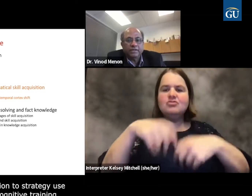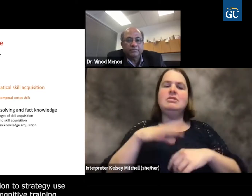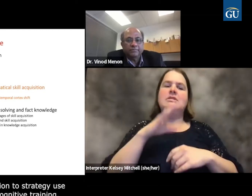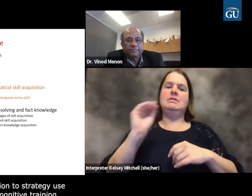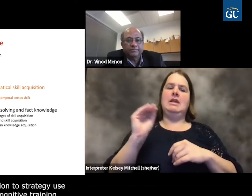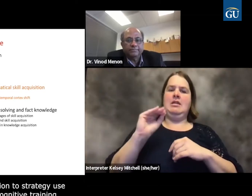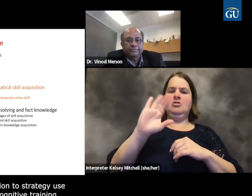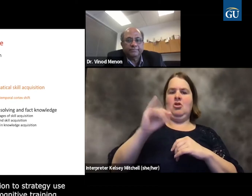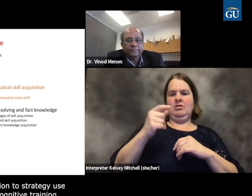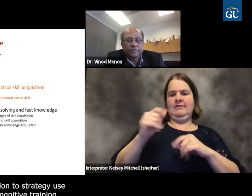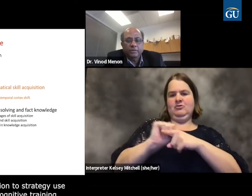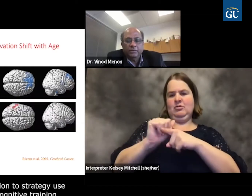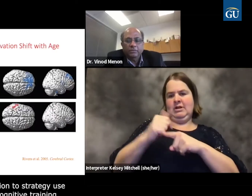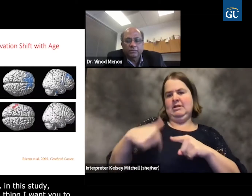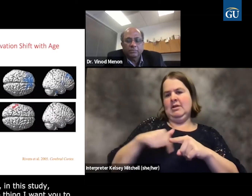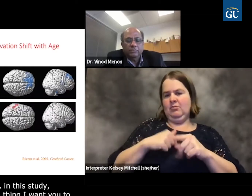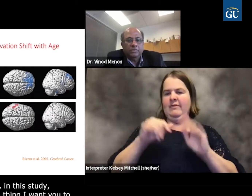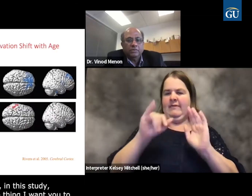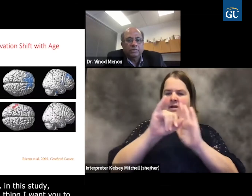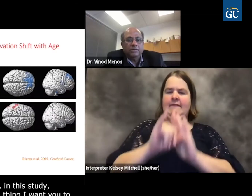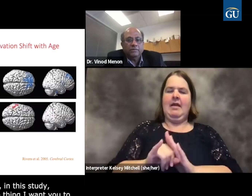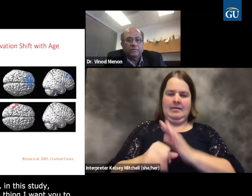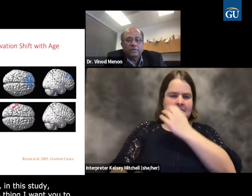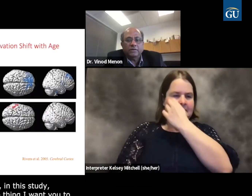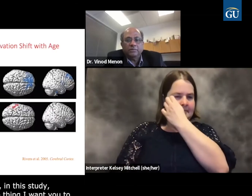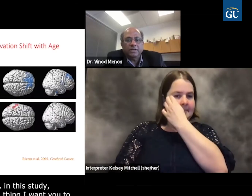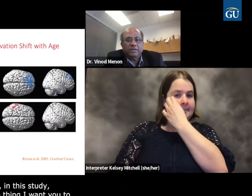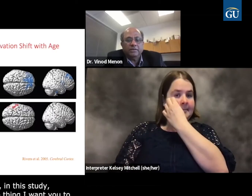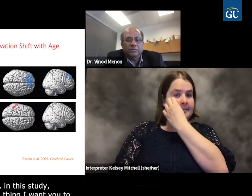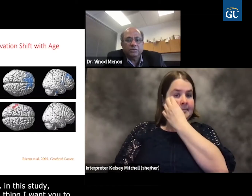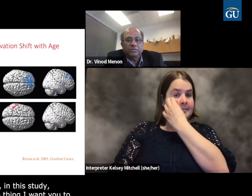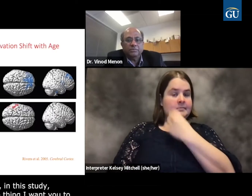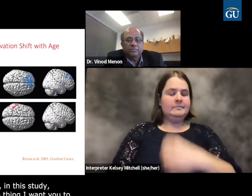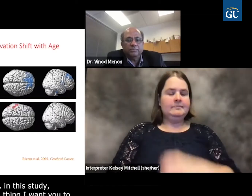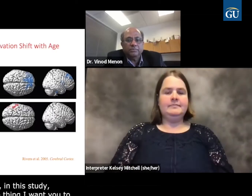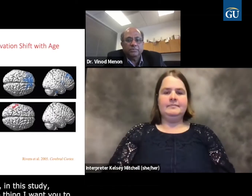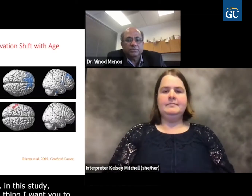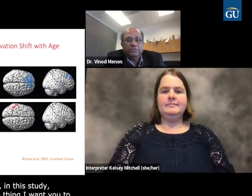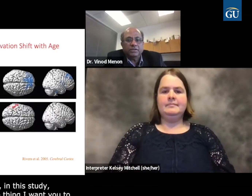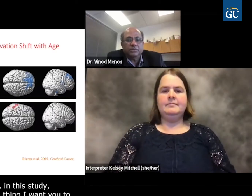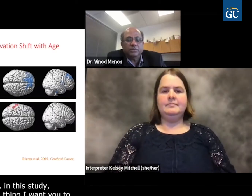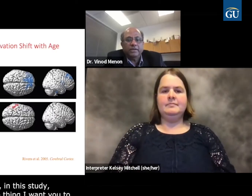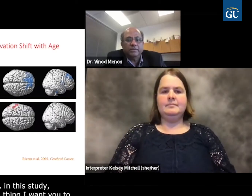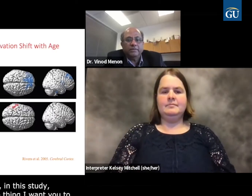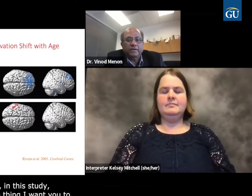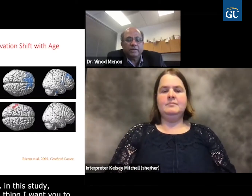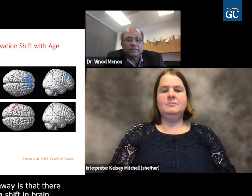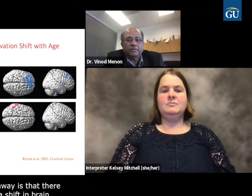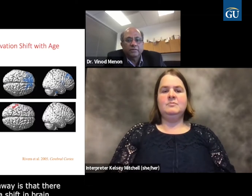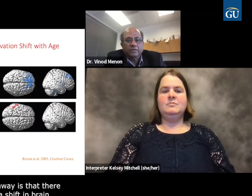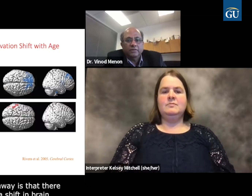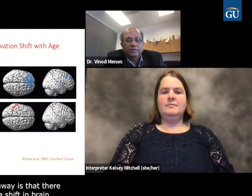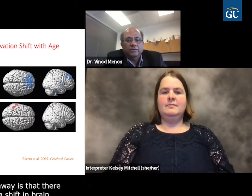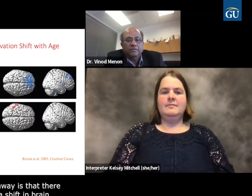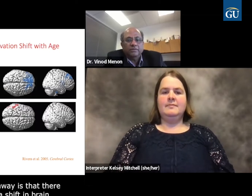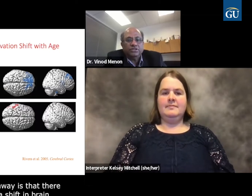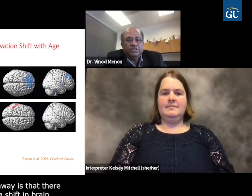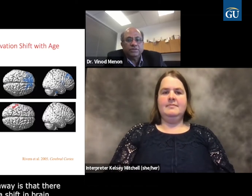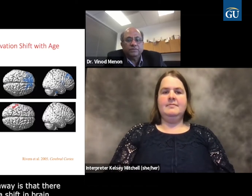and cognitive training so in this study the main thing i wanted